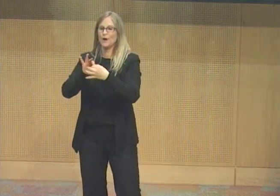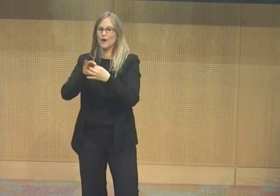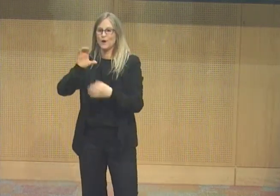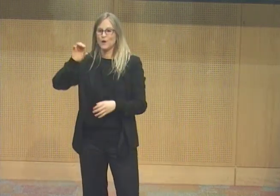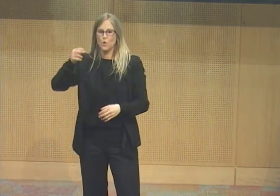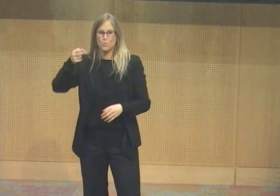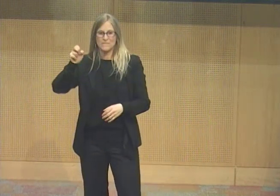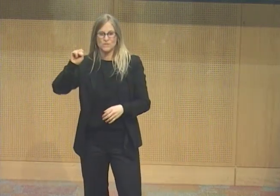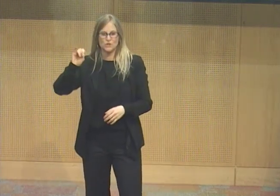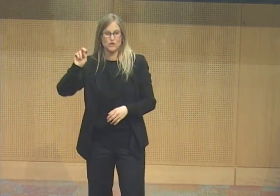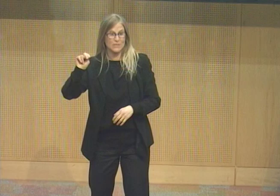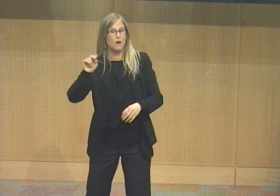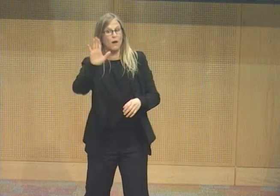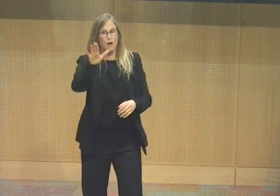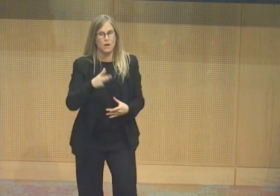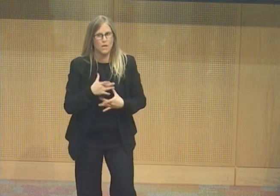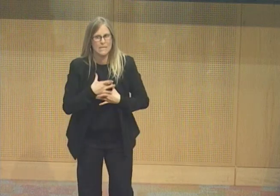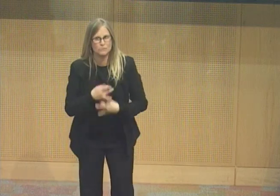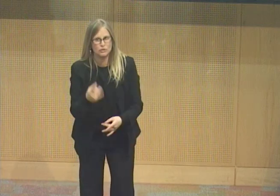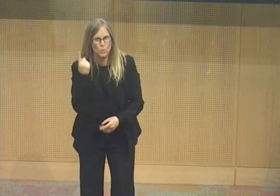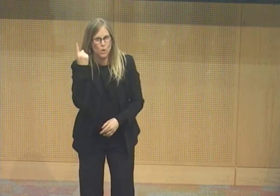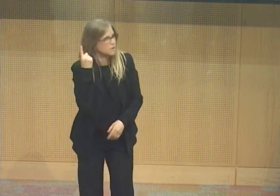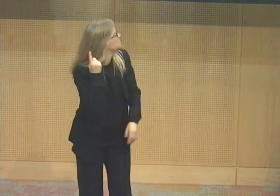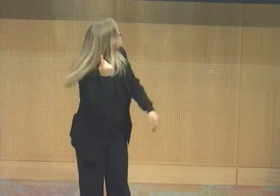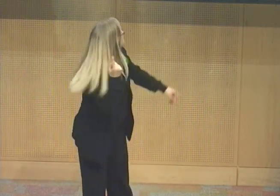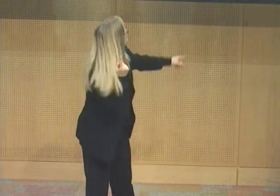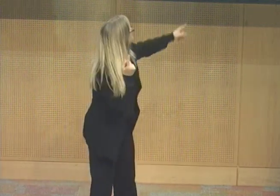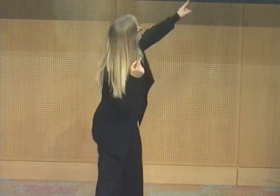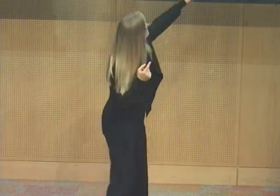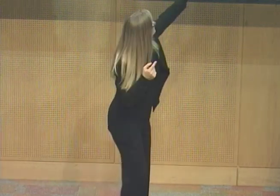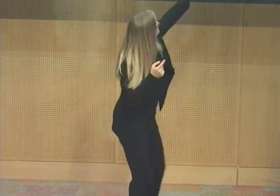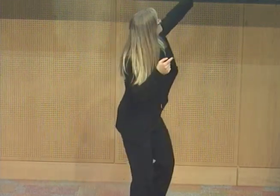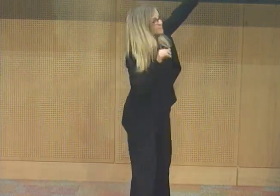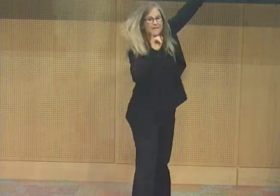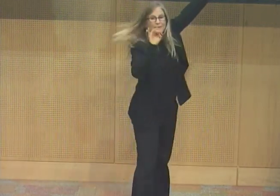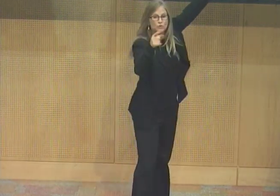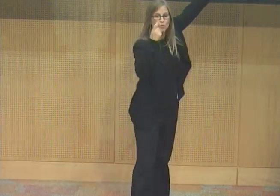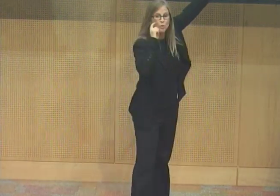And then, finally, community cohesion. This is a very interesting category.